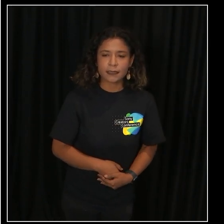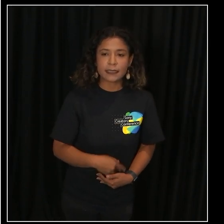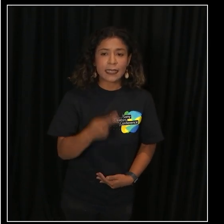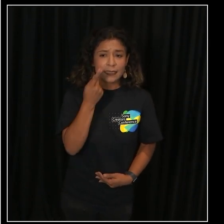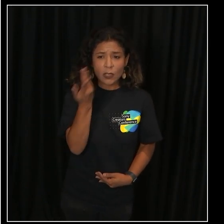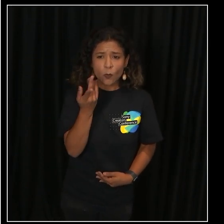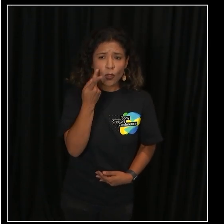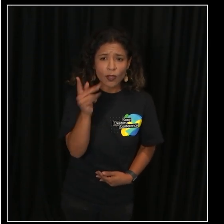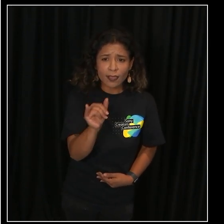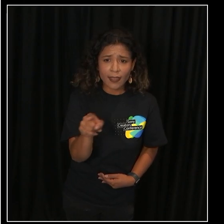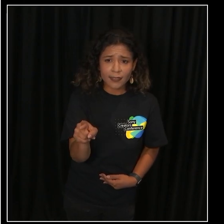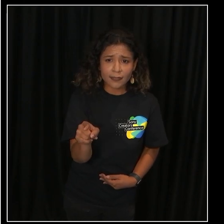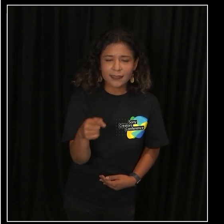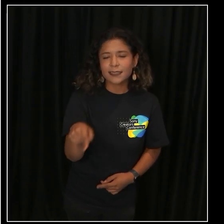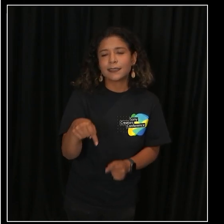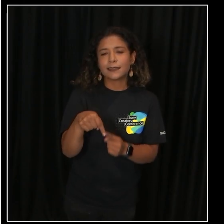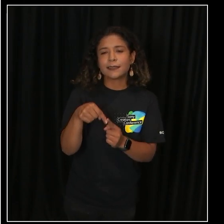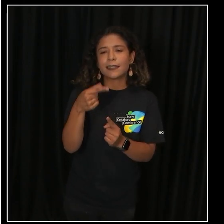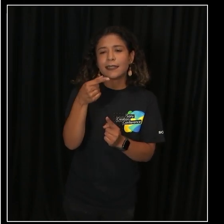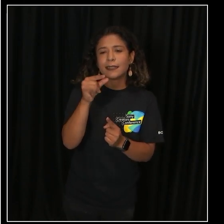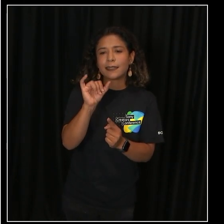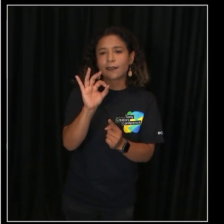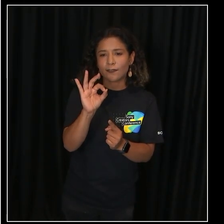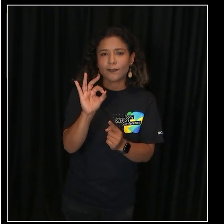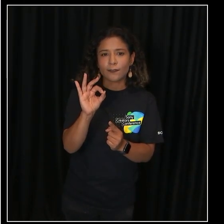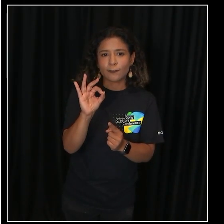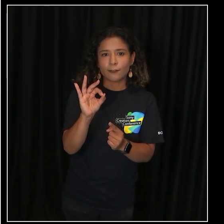So this is a GIF of us optimizing a George Washington mask.